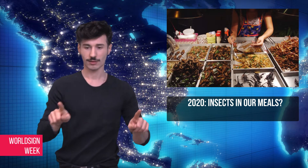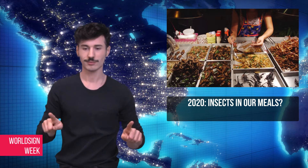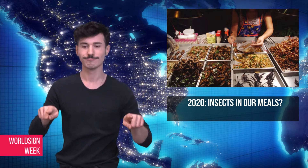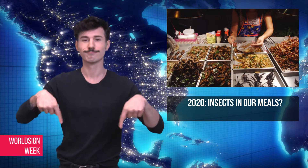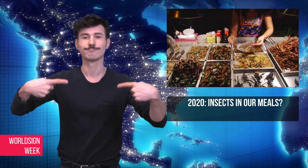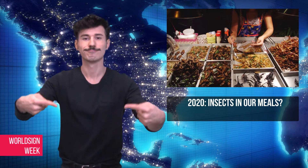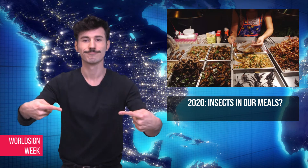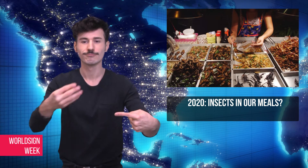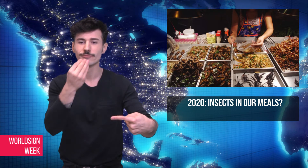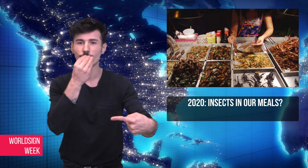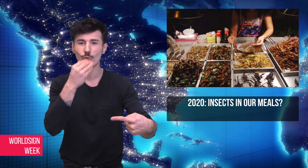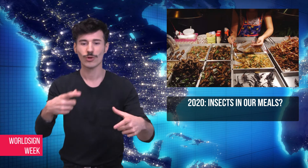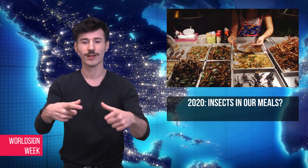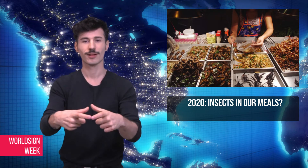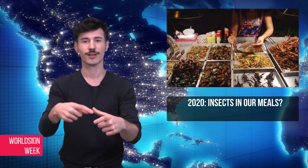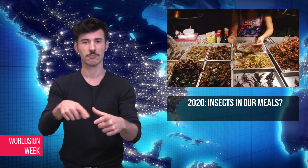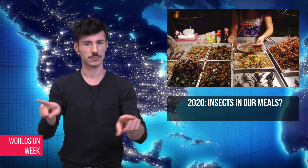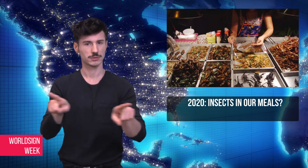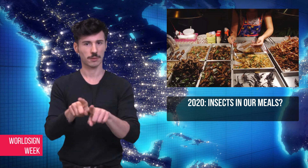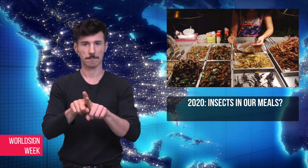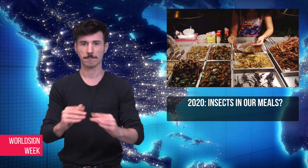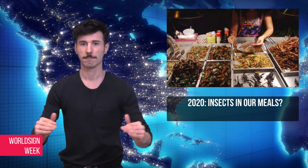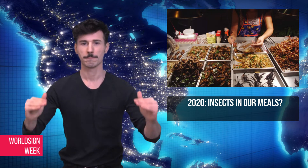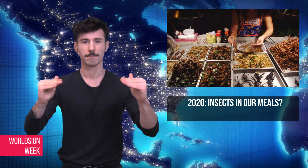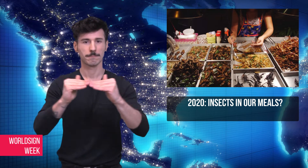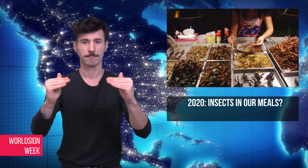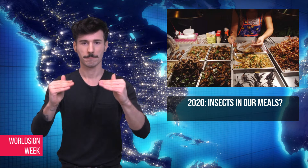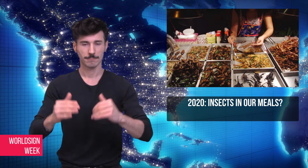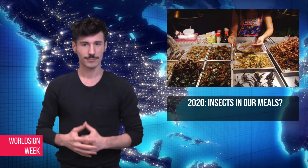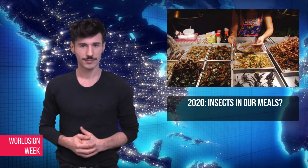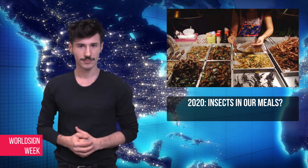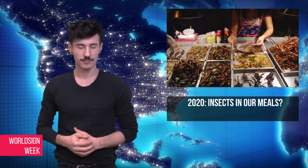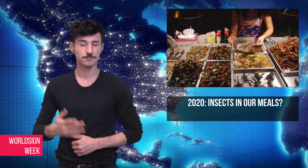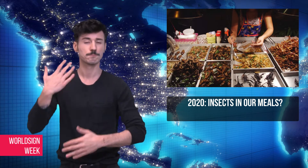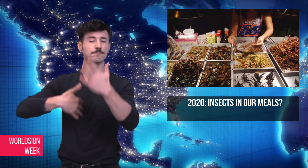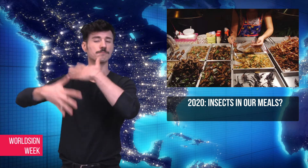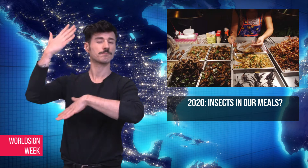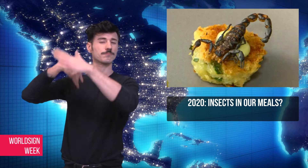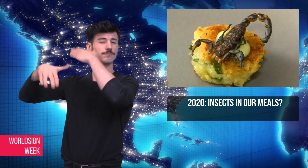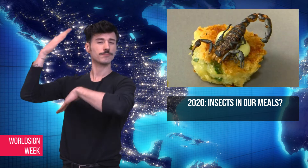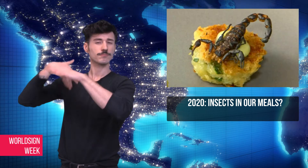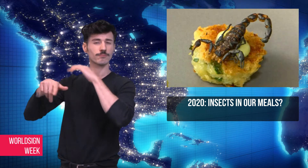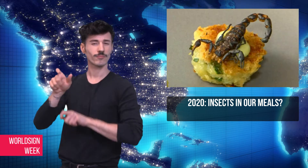Ancient civilizations, including Native Americans,